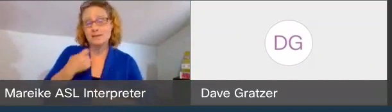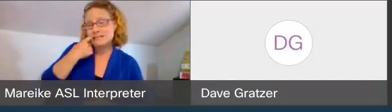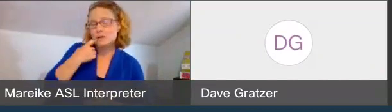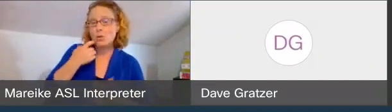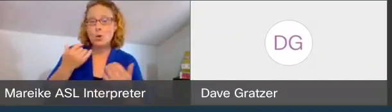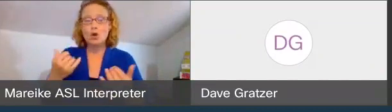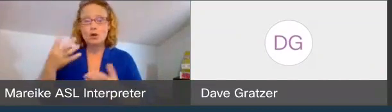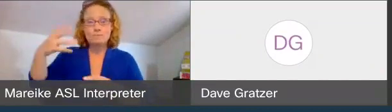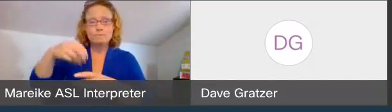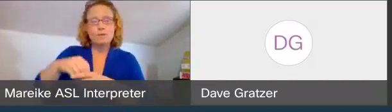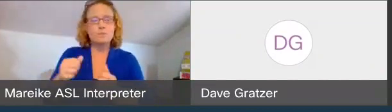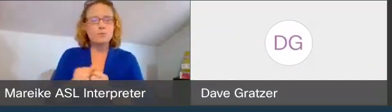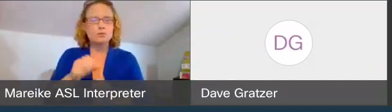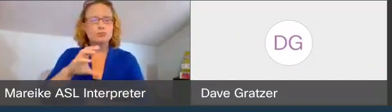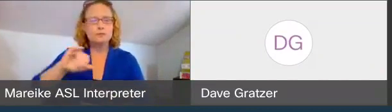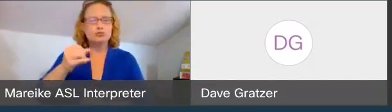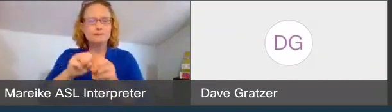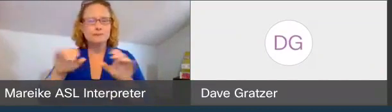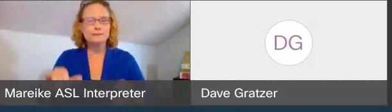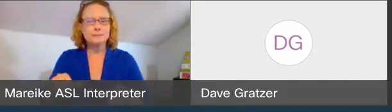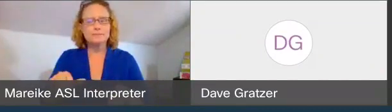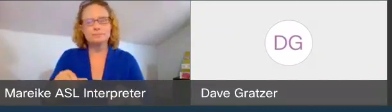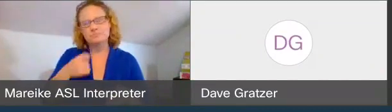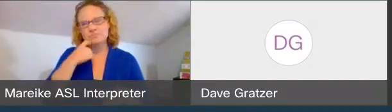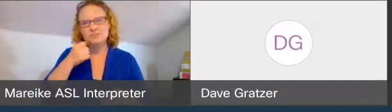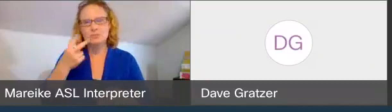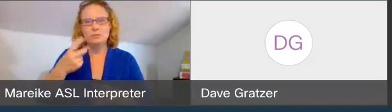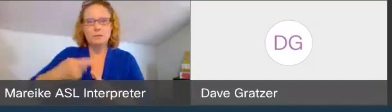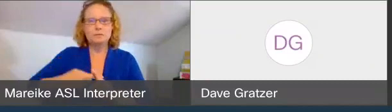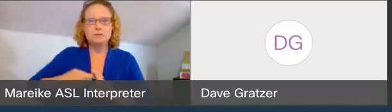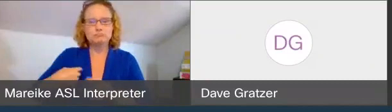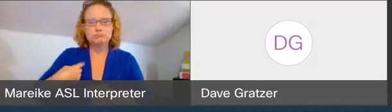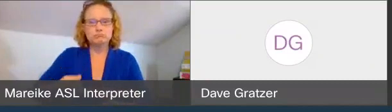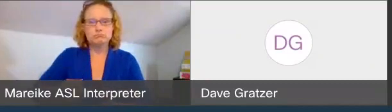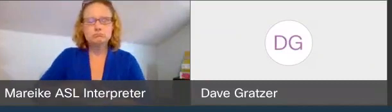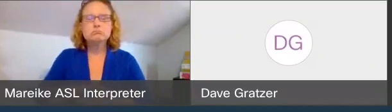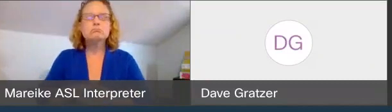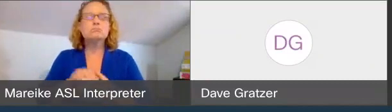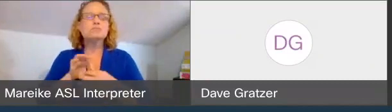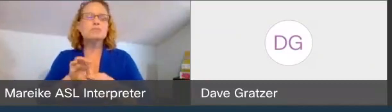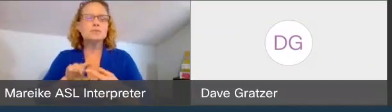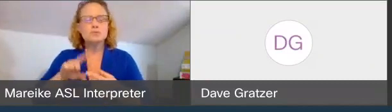in the criminal legal system usually in the past 12 months, that's related to their mental illness